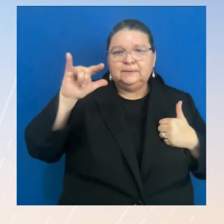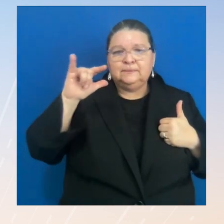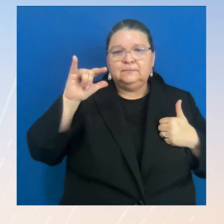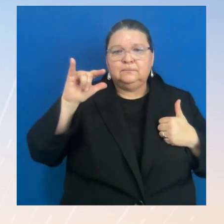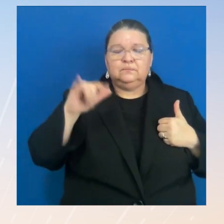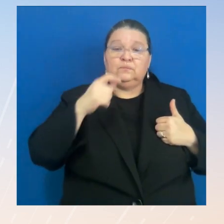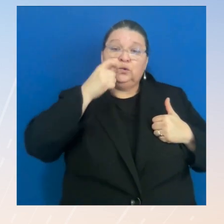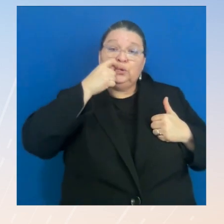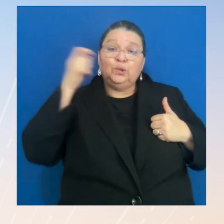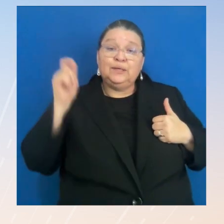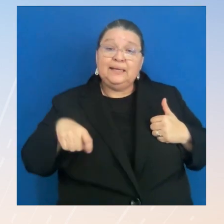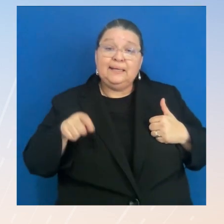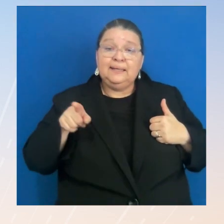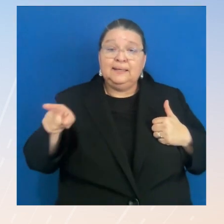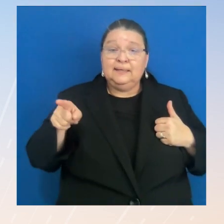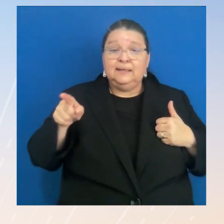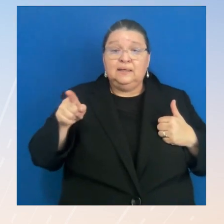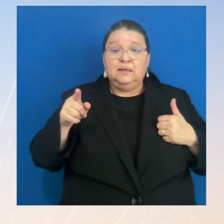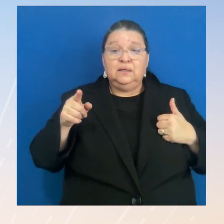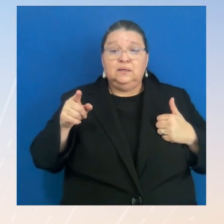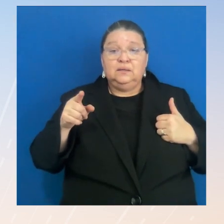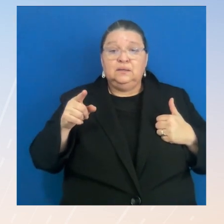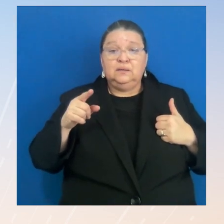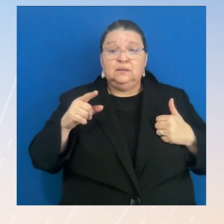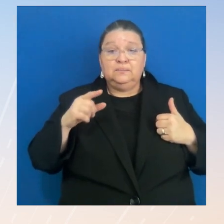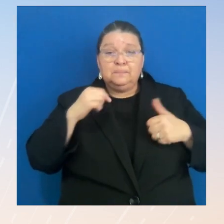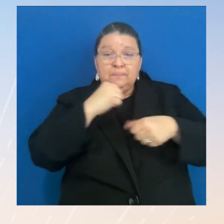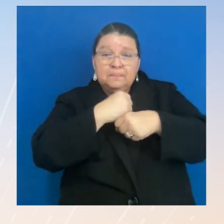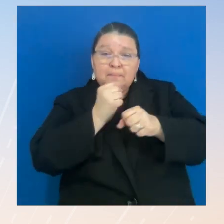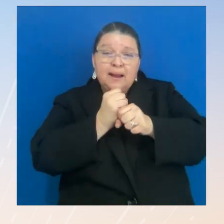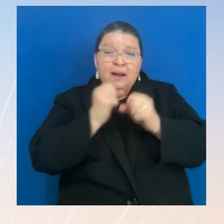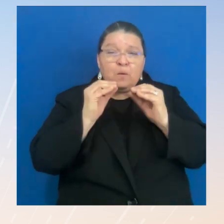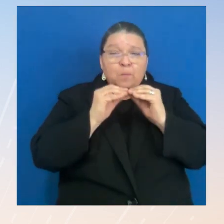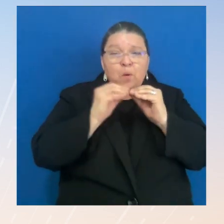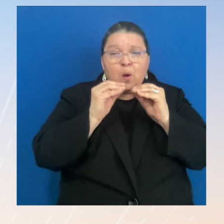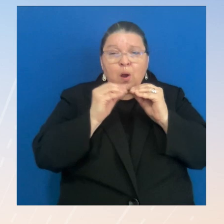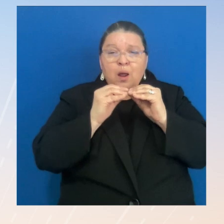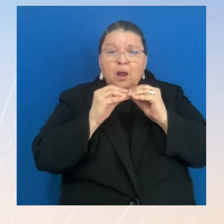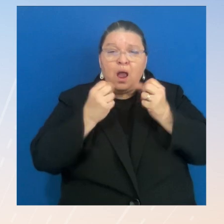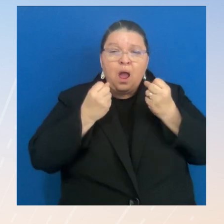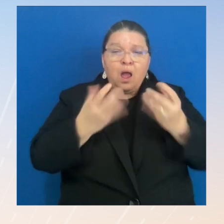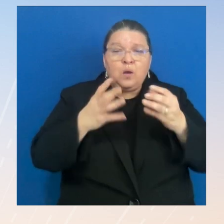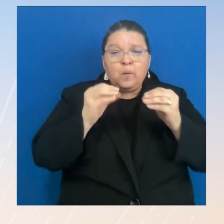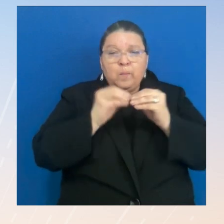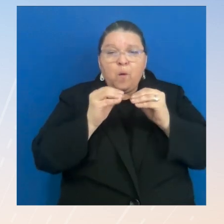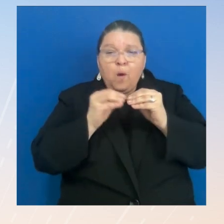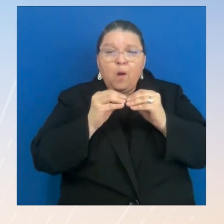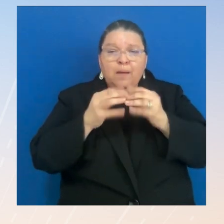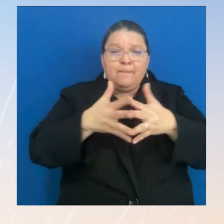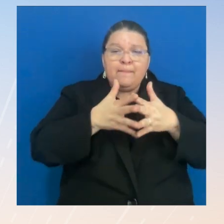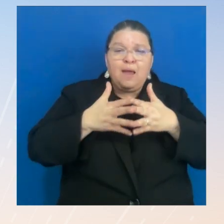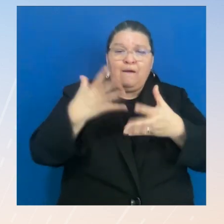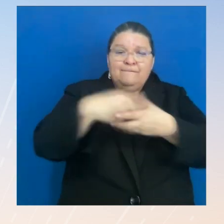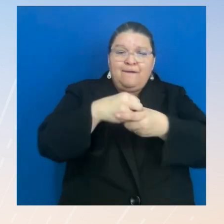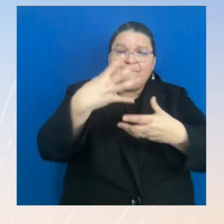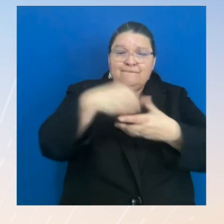Is that right? Ms. Psaki: Well, David, it's not the President's assessment, or certainly not my assessment. It was the assessment by the Department of Defense.